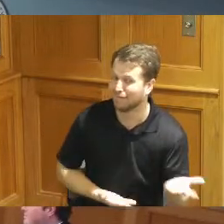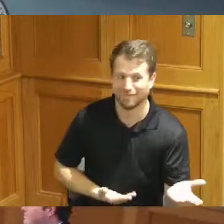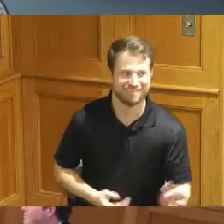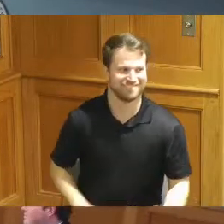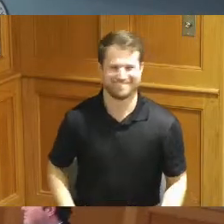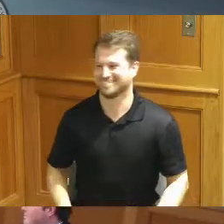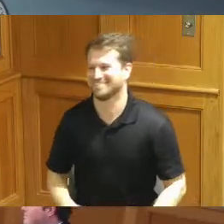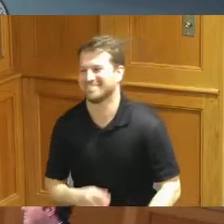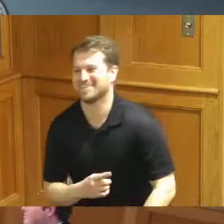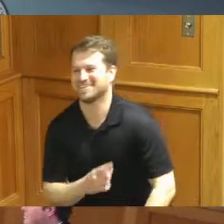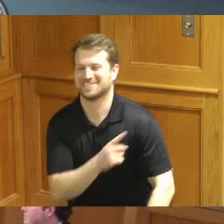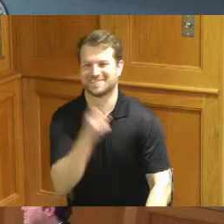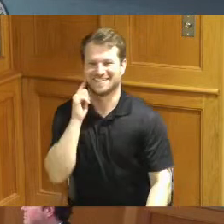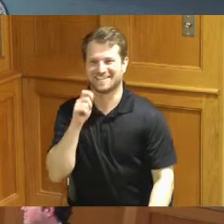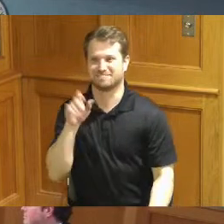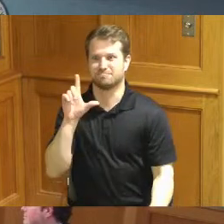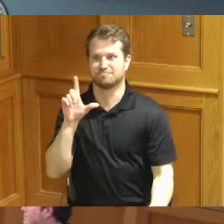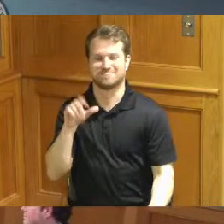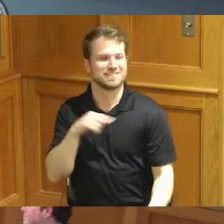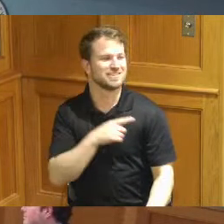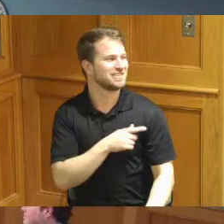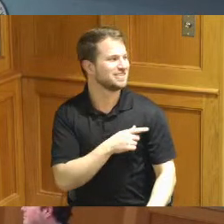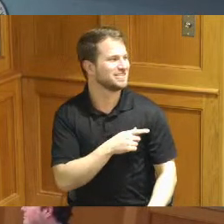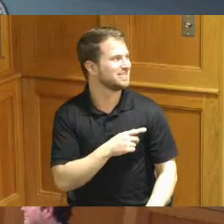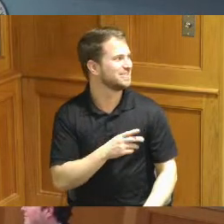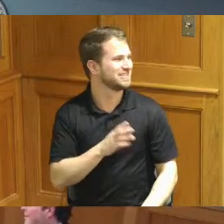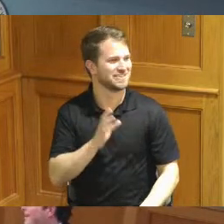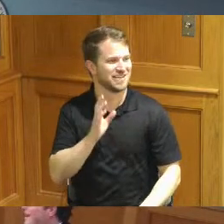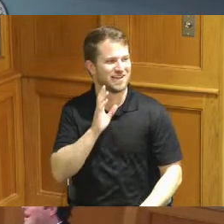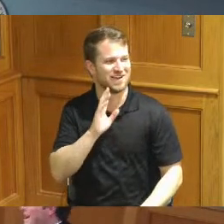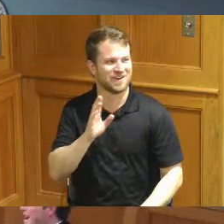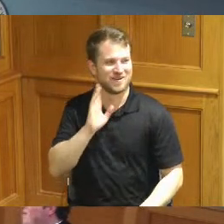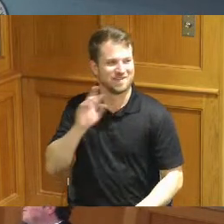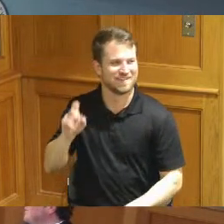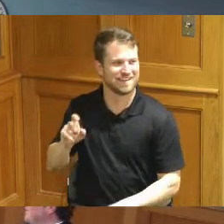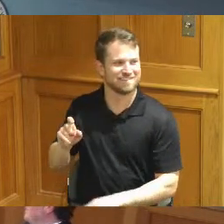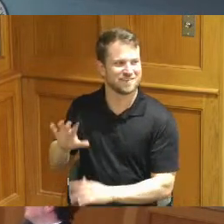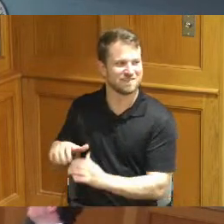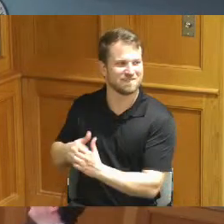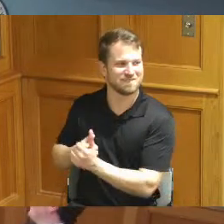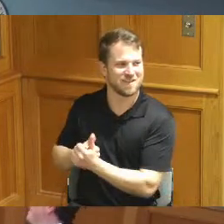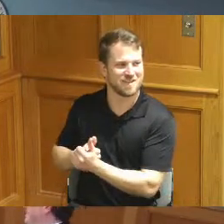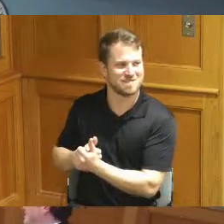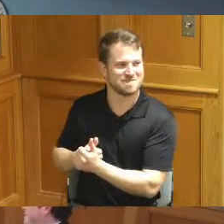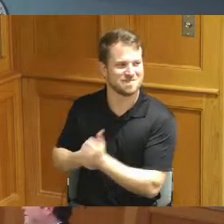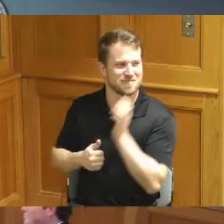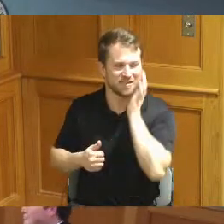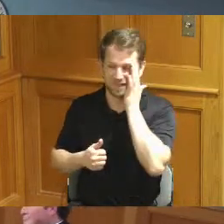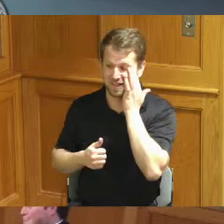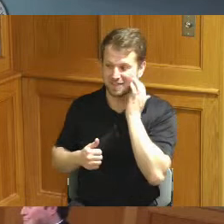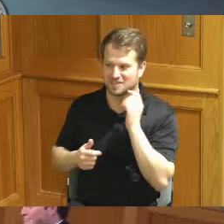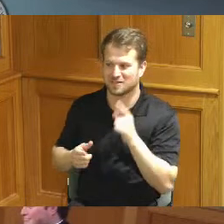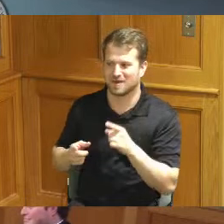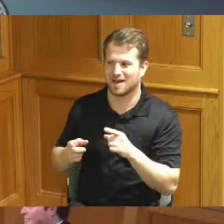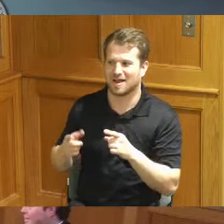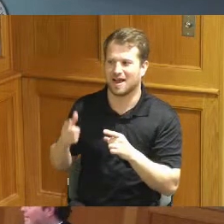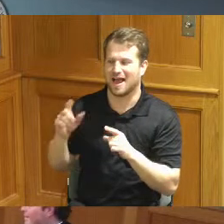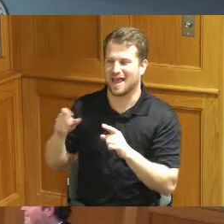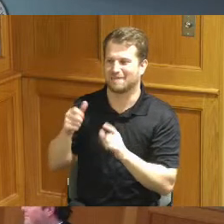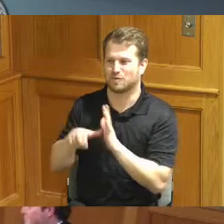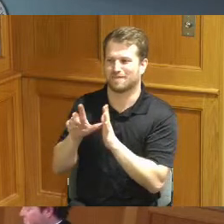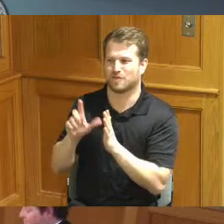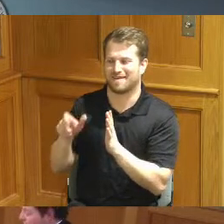we were happy to follow up yeah yeah yeah no but we can we can follow up sorry